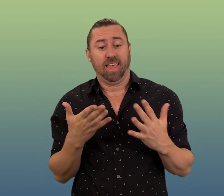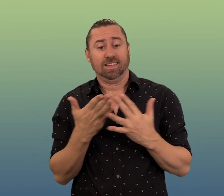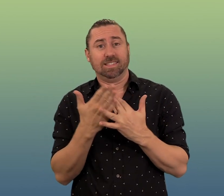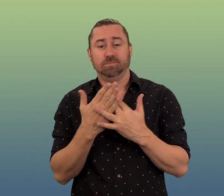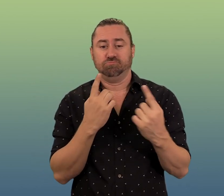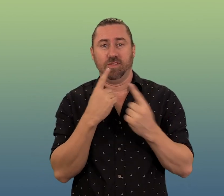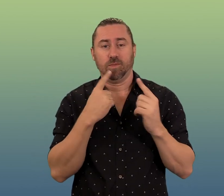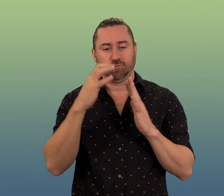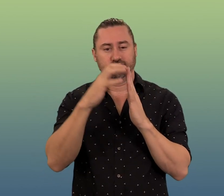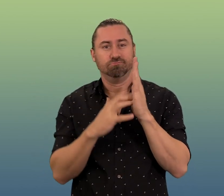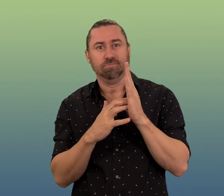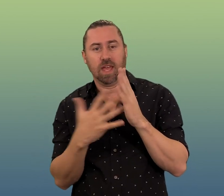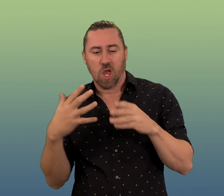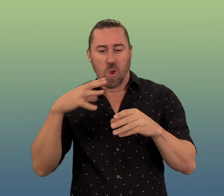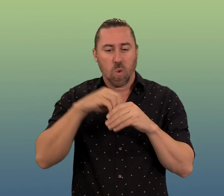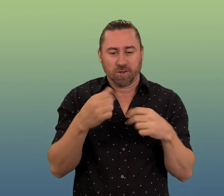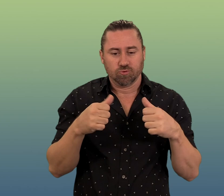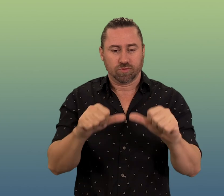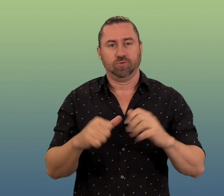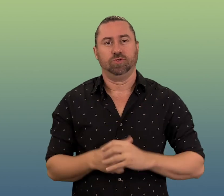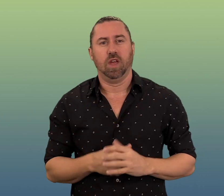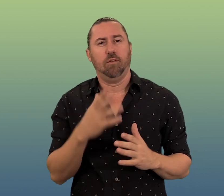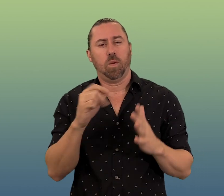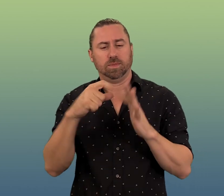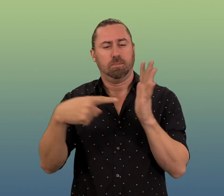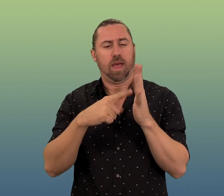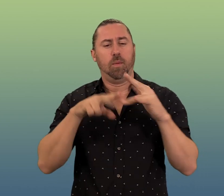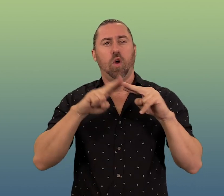made on behalf of the Department of Transport and Main Roads Queensland